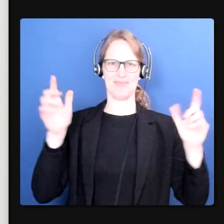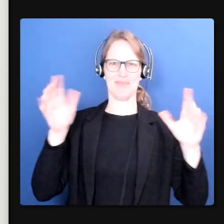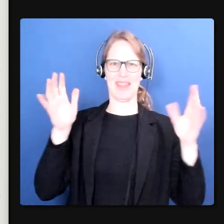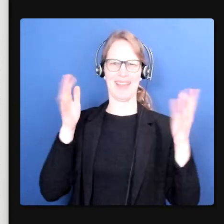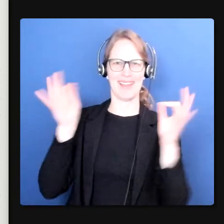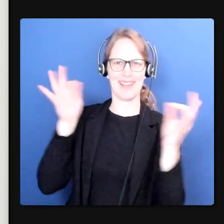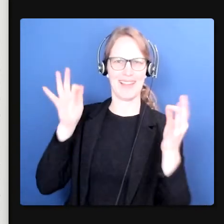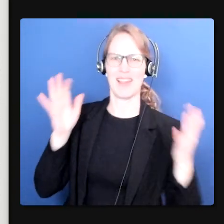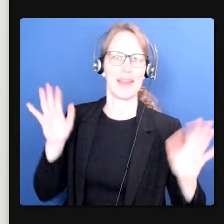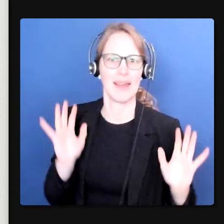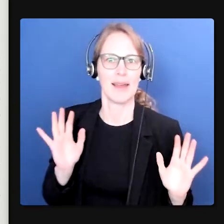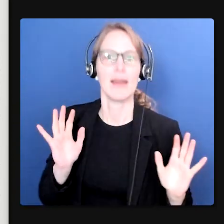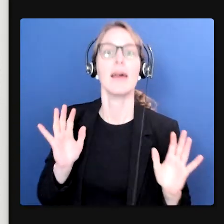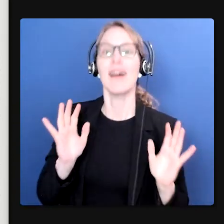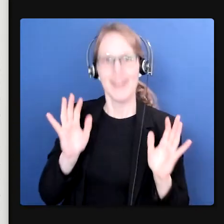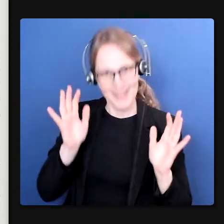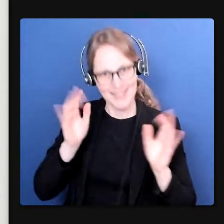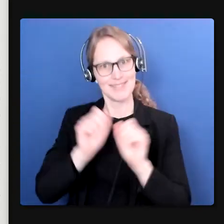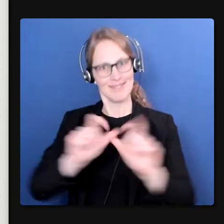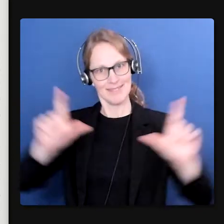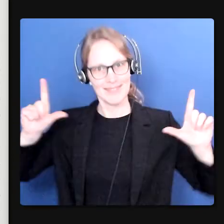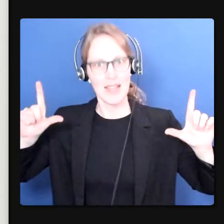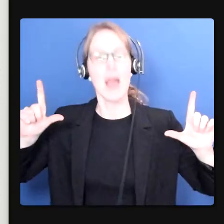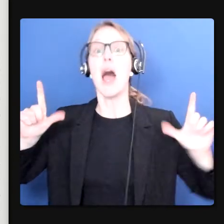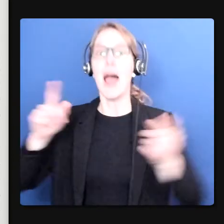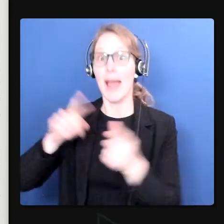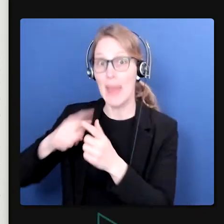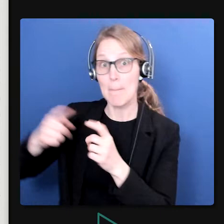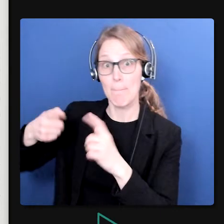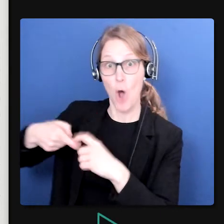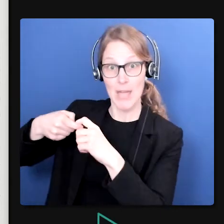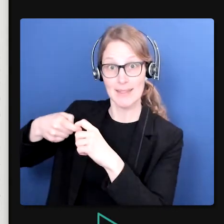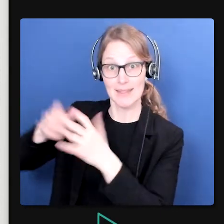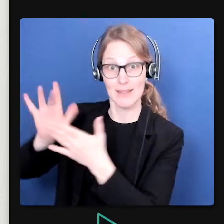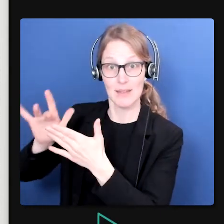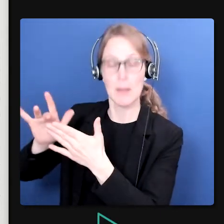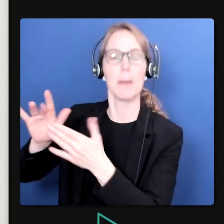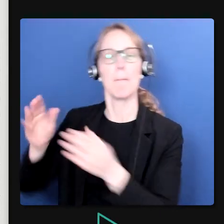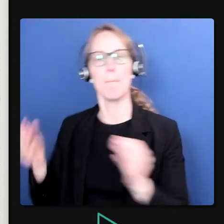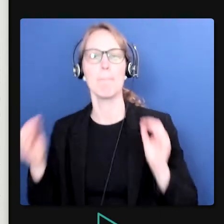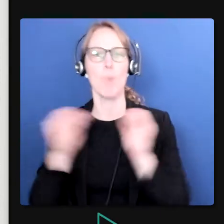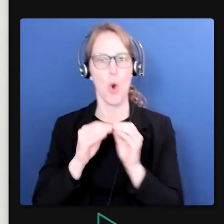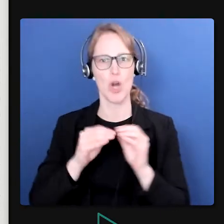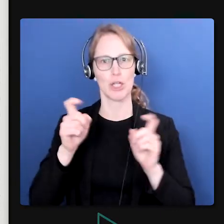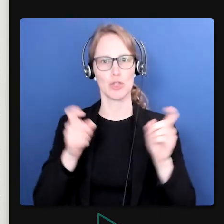by extraneous on-screen controls. But when we pause the cut scene, additional controls are added,